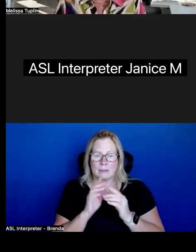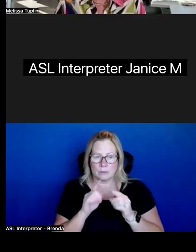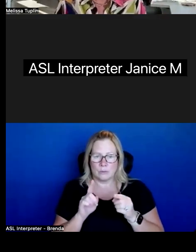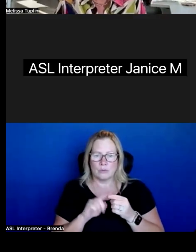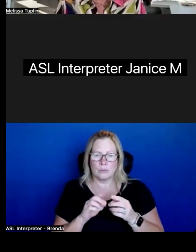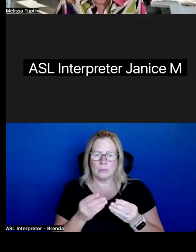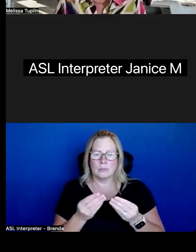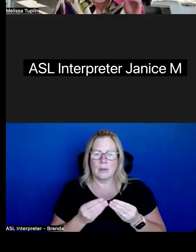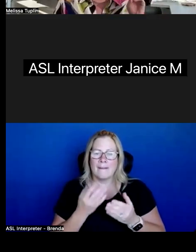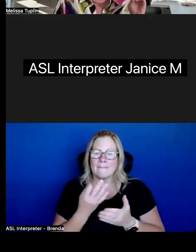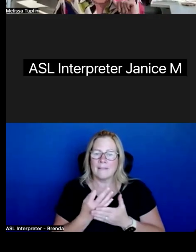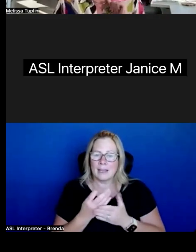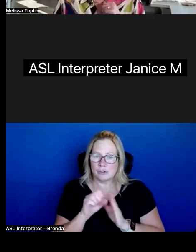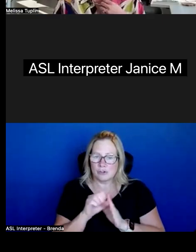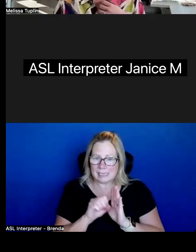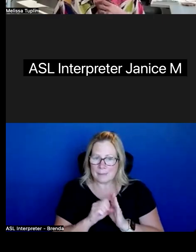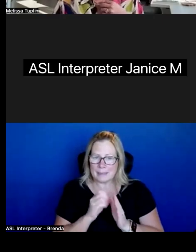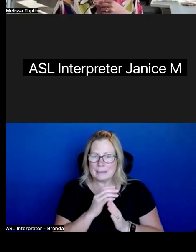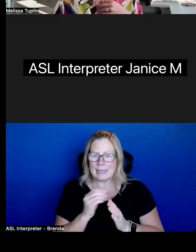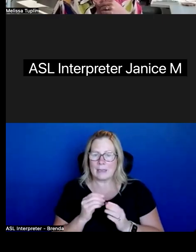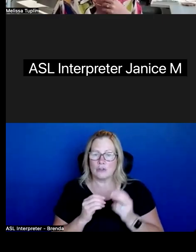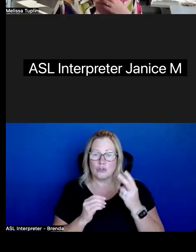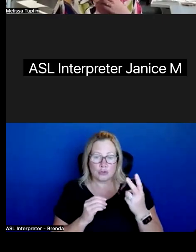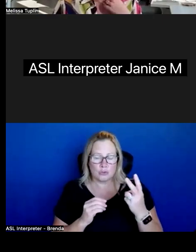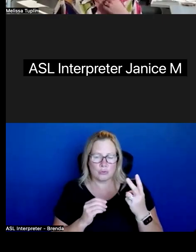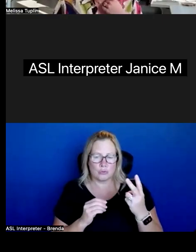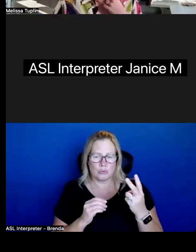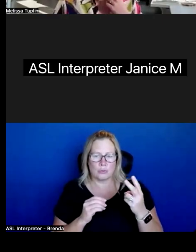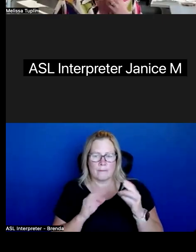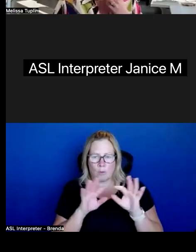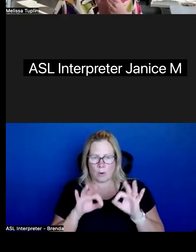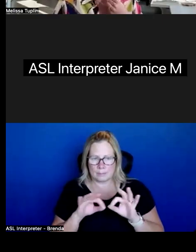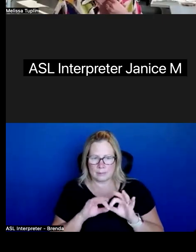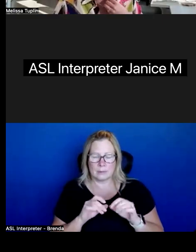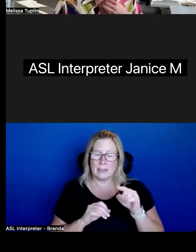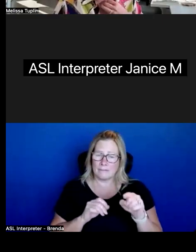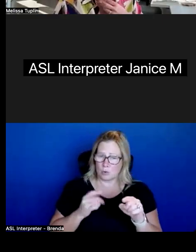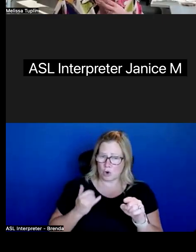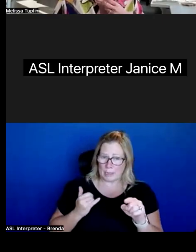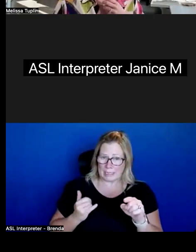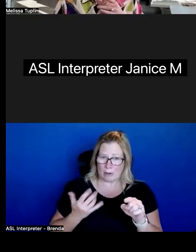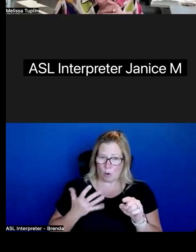statements and two forms. If you are a current grantee in the program,